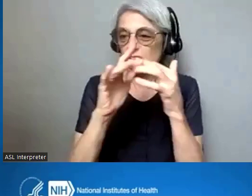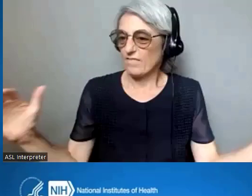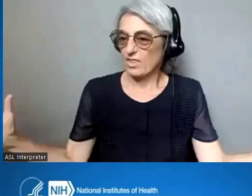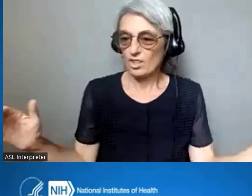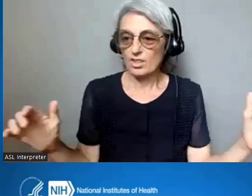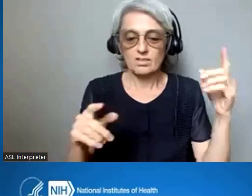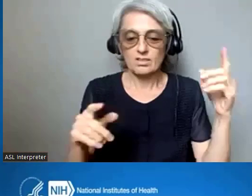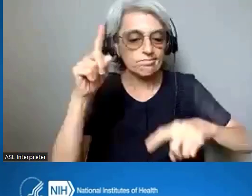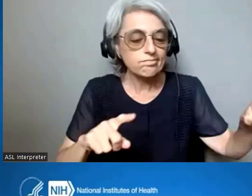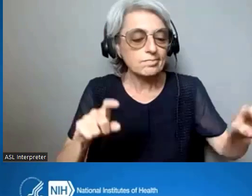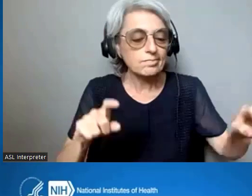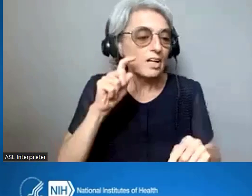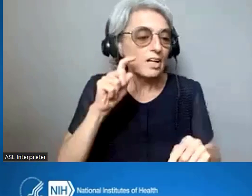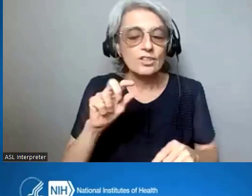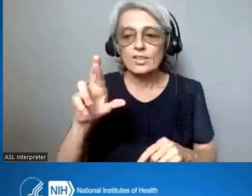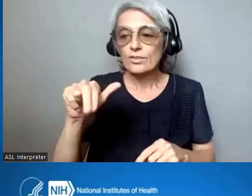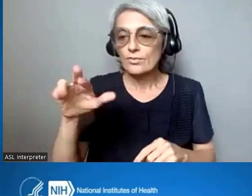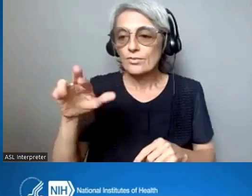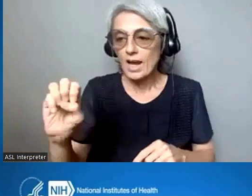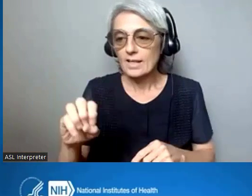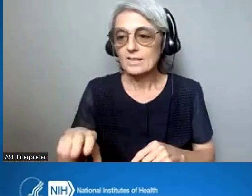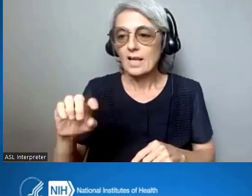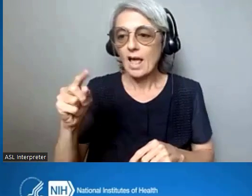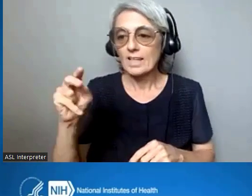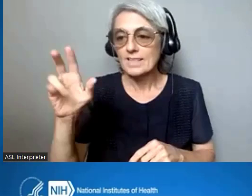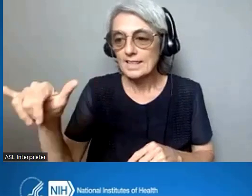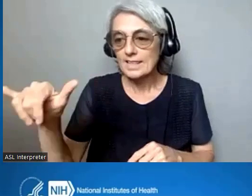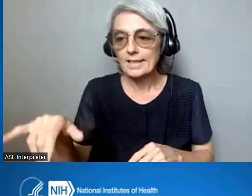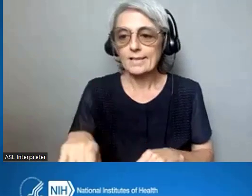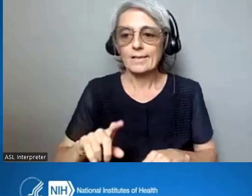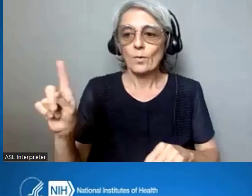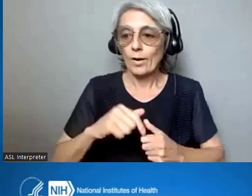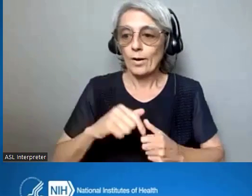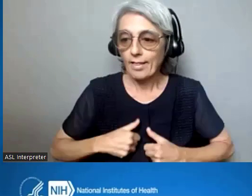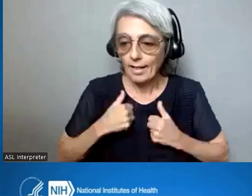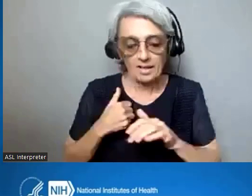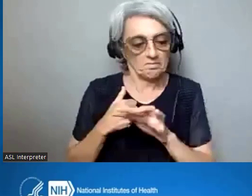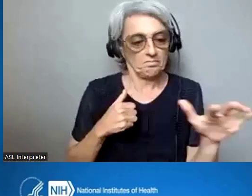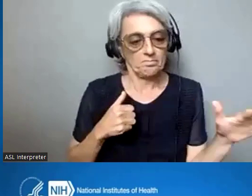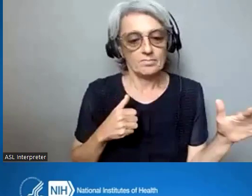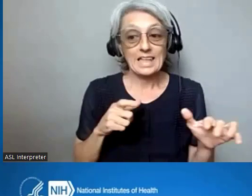race, ethnicity, geographical distribution and even career stage.